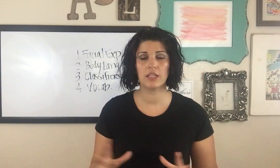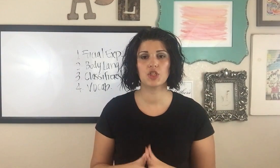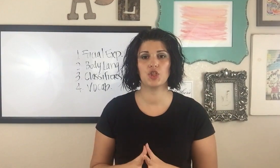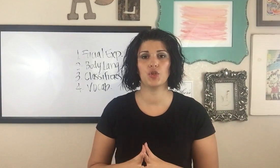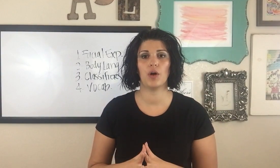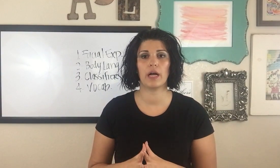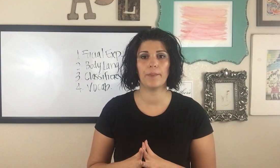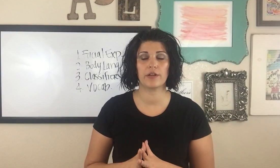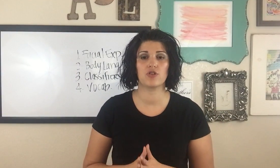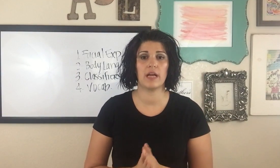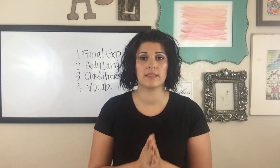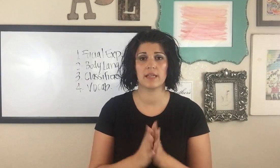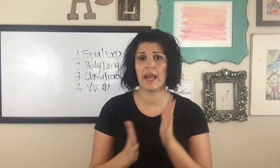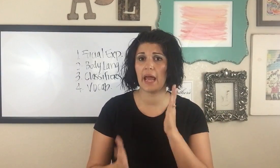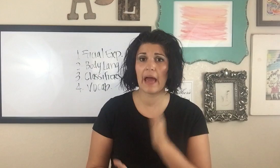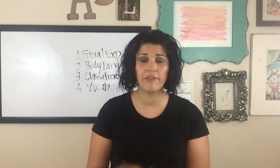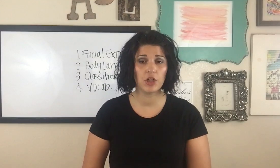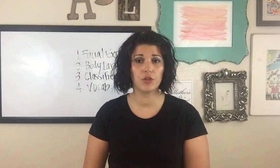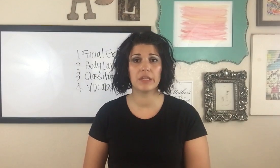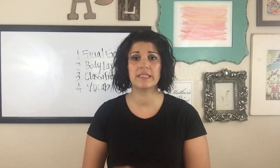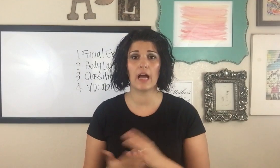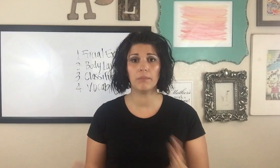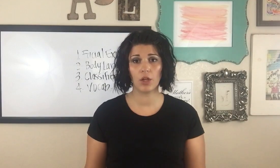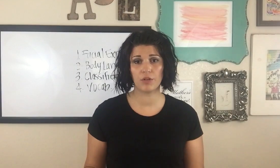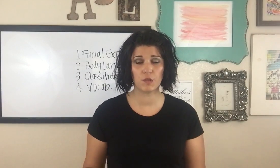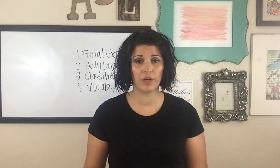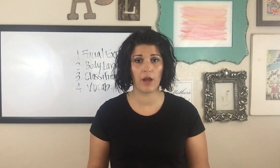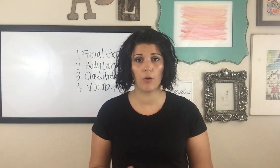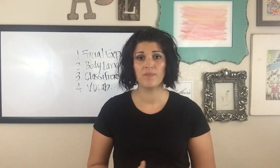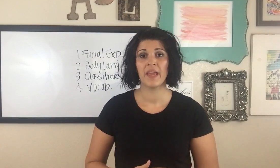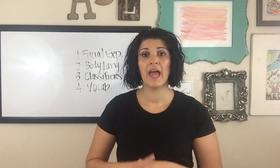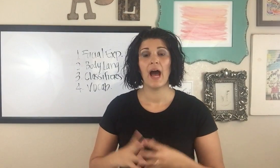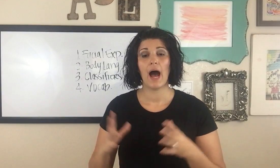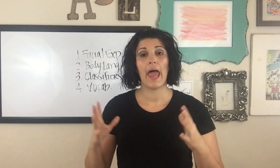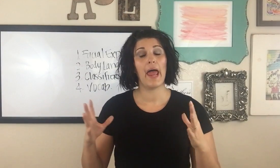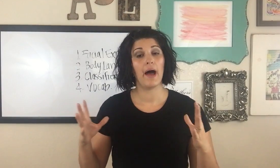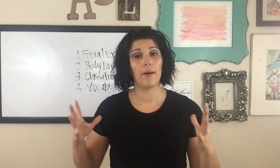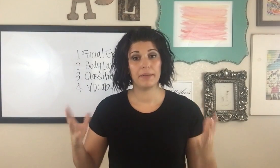let's do a couple exercises and I have included down below this video a pdf for